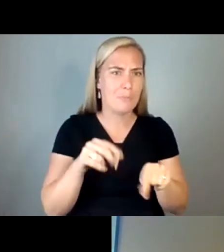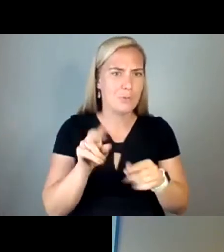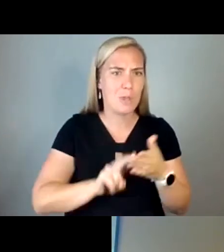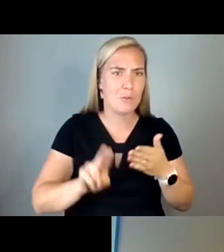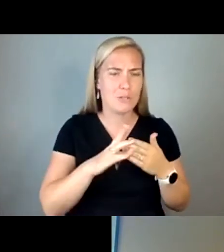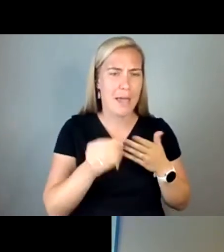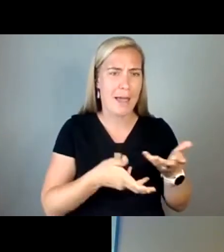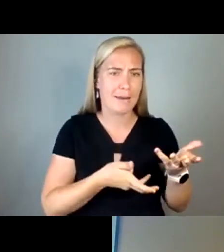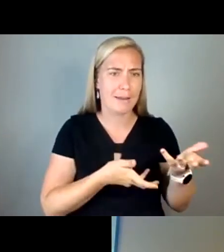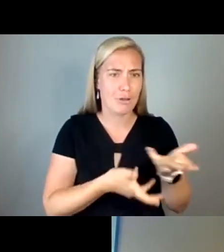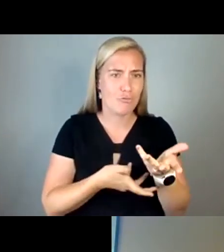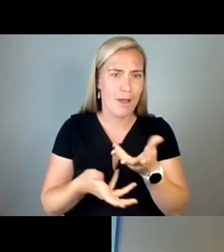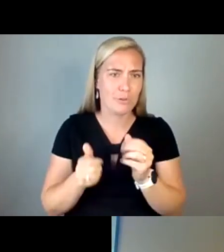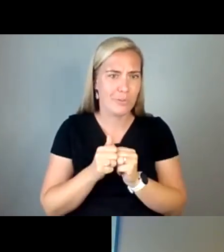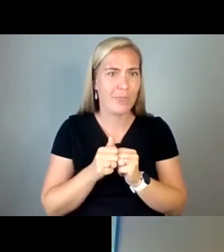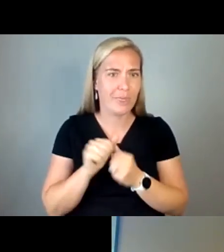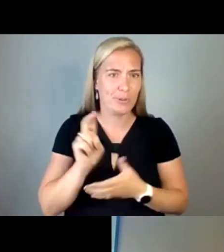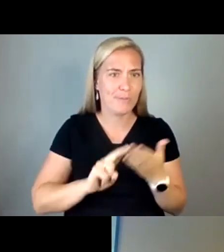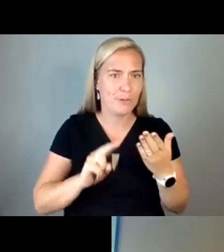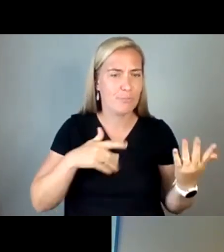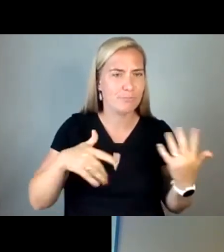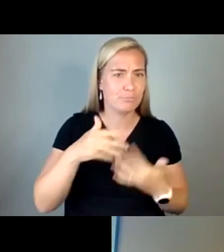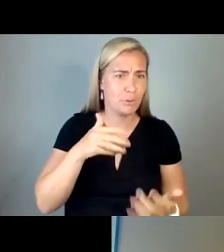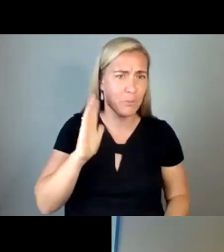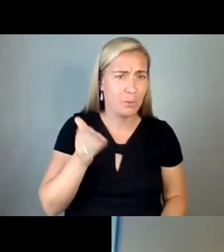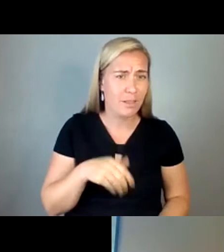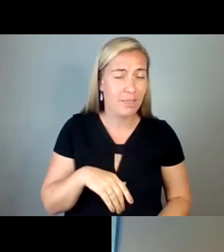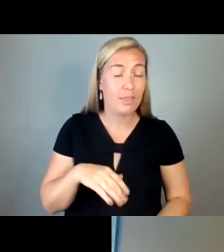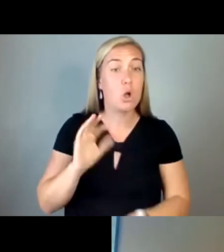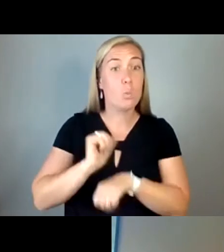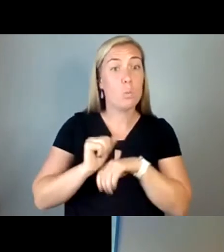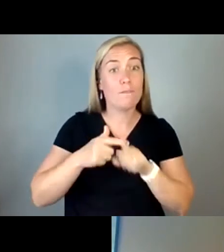with the University. The intention of the remote work was certainly to provide flexibility.